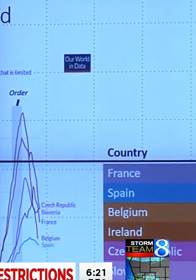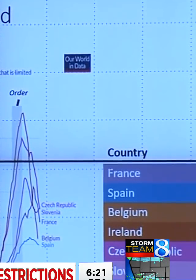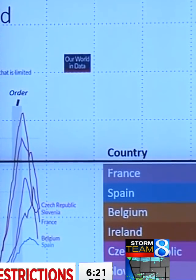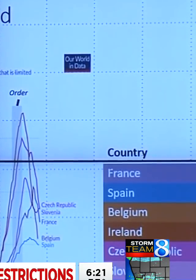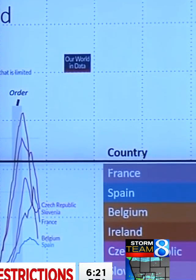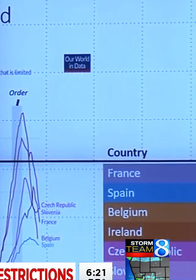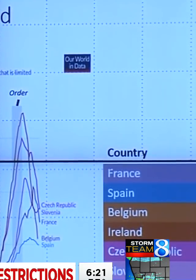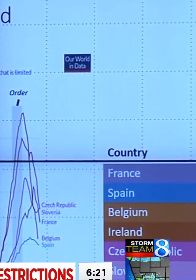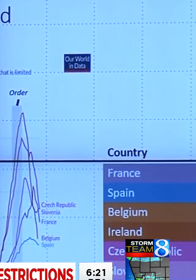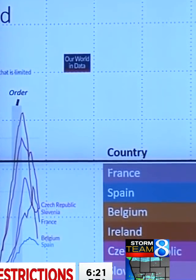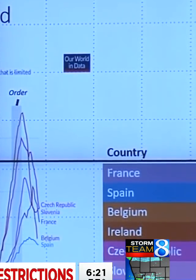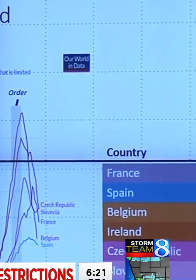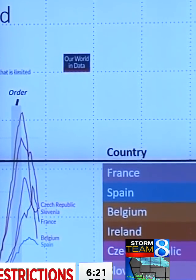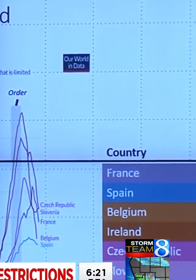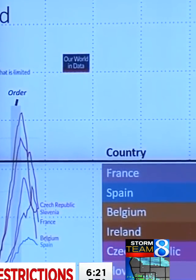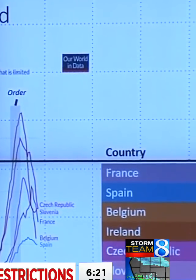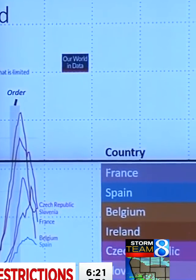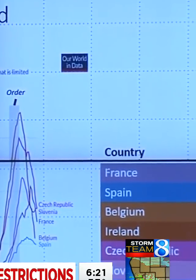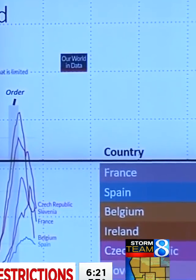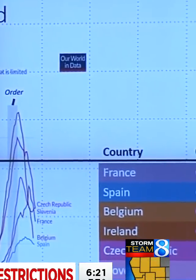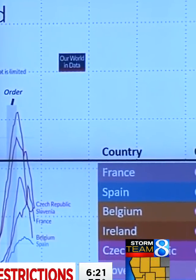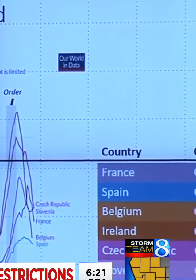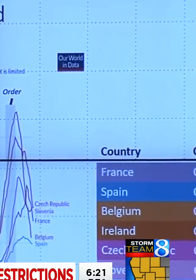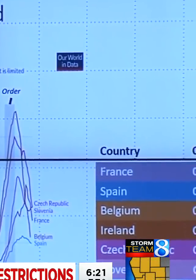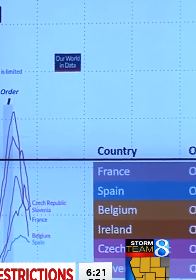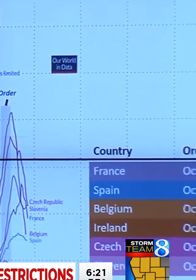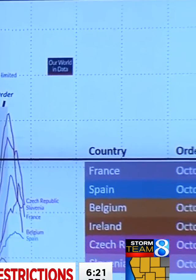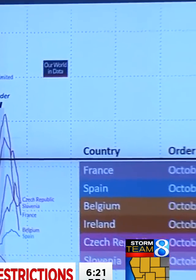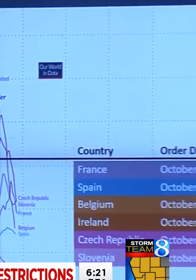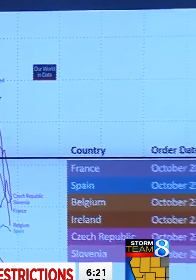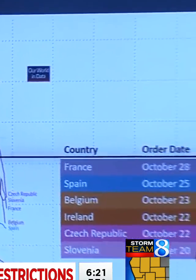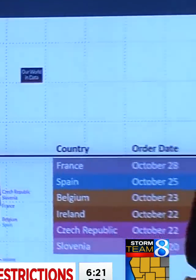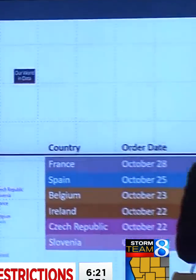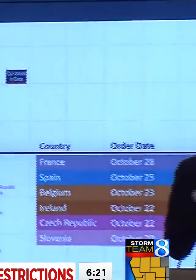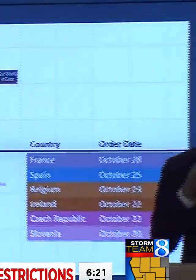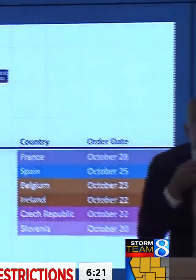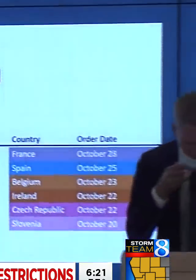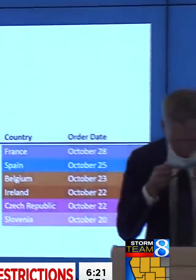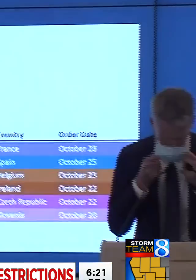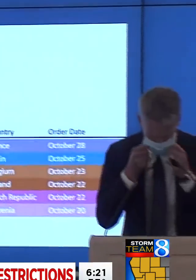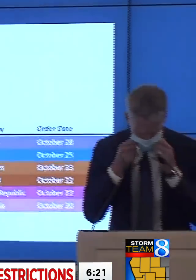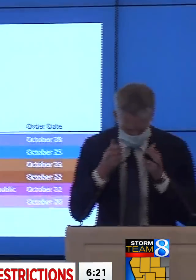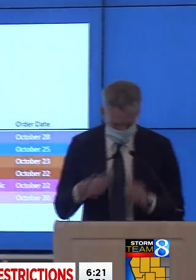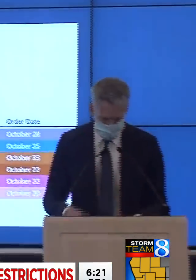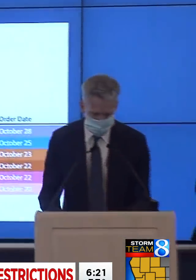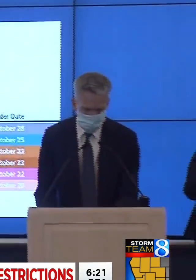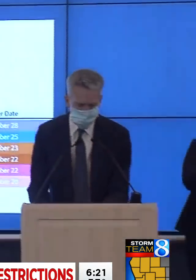OR STATE HAS BROUGHT COVID WITHOUT TERRIBLE LOSS OF LIFE